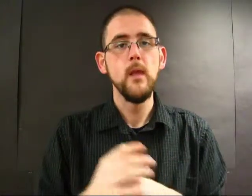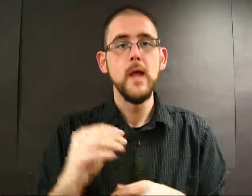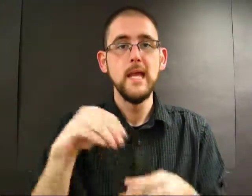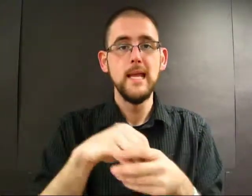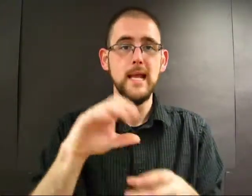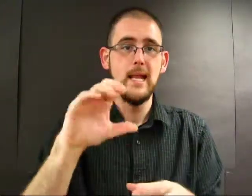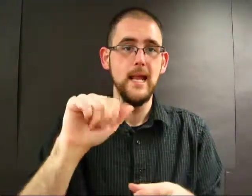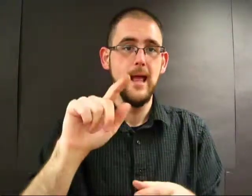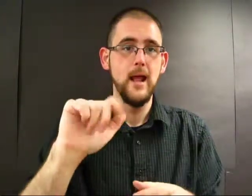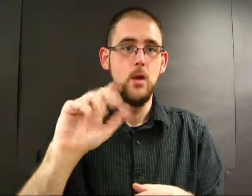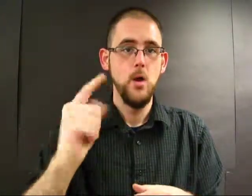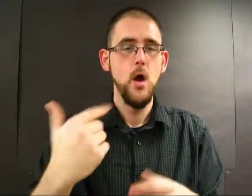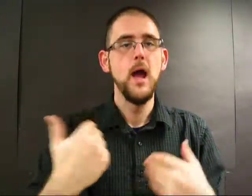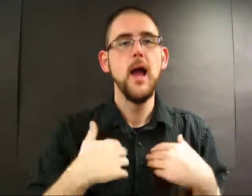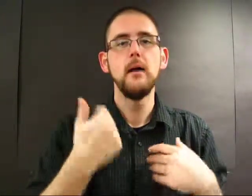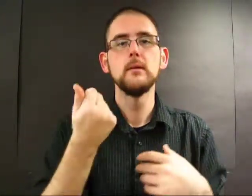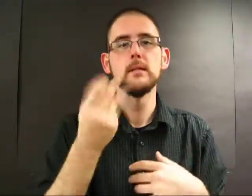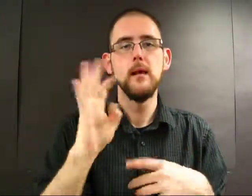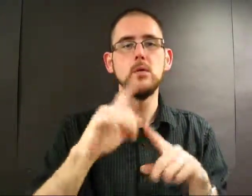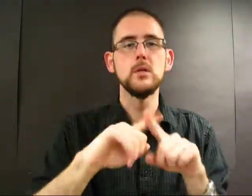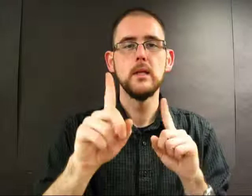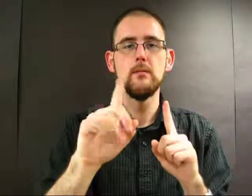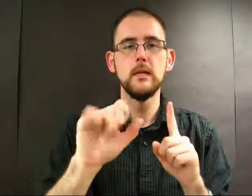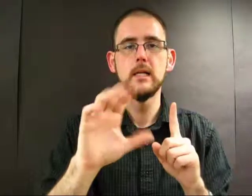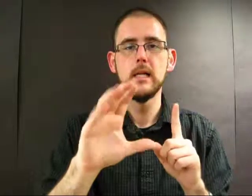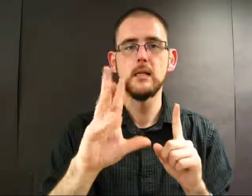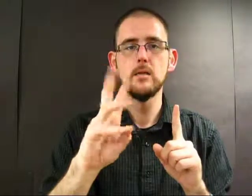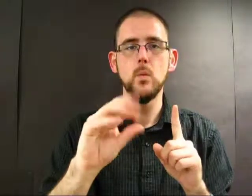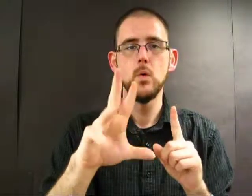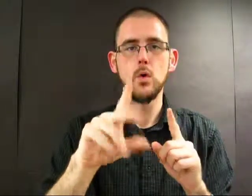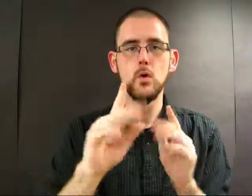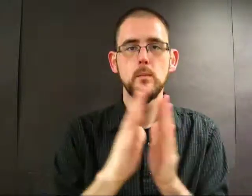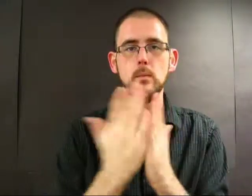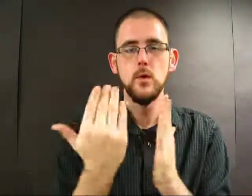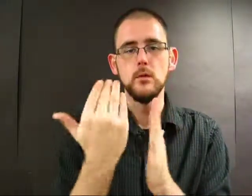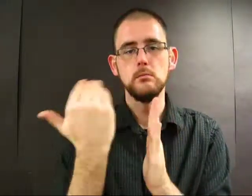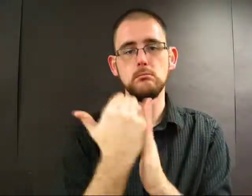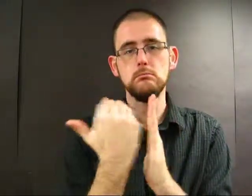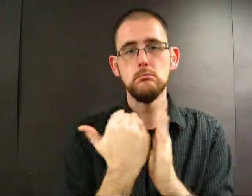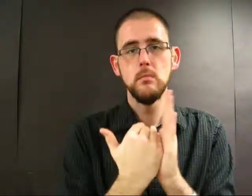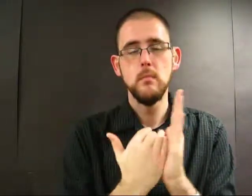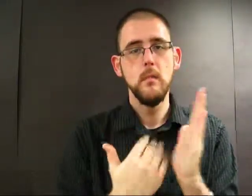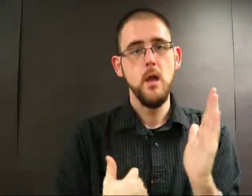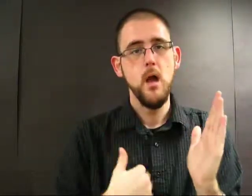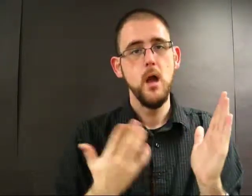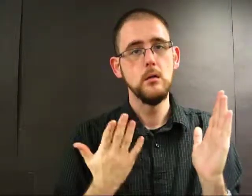In the catalog we have a bunch of different Discworld books, and I suggest that you